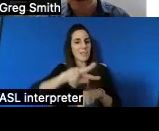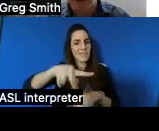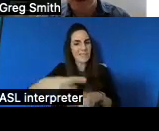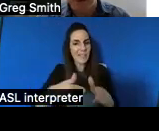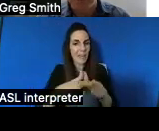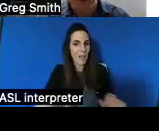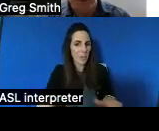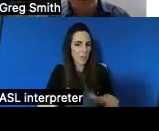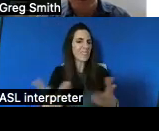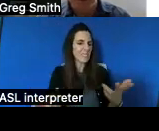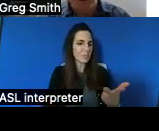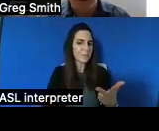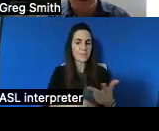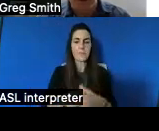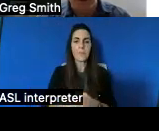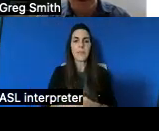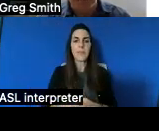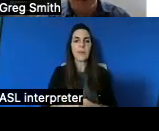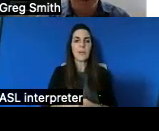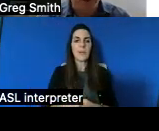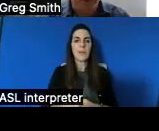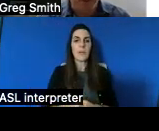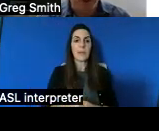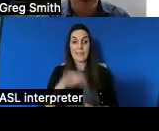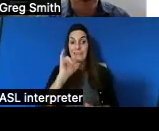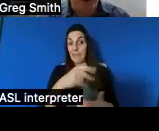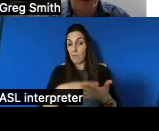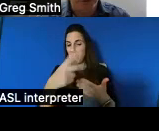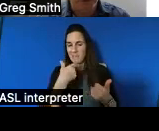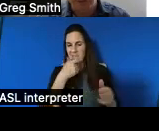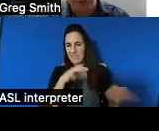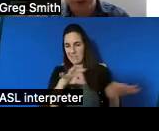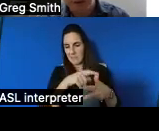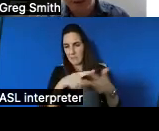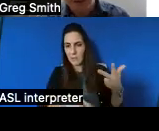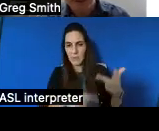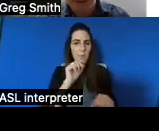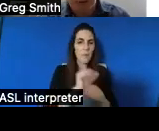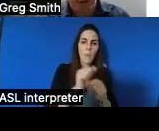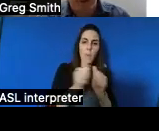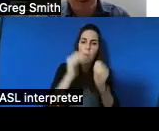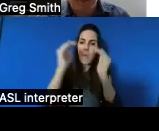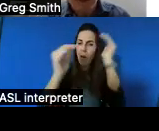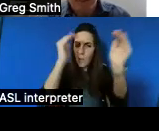services so um these programs work with adults who for whatever reason didn't acquire some of